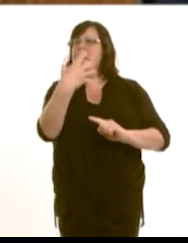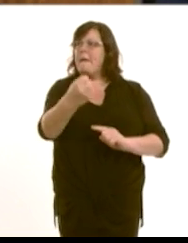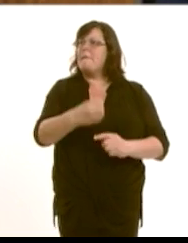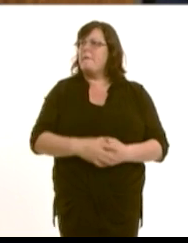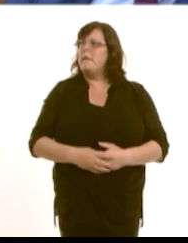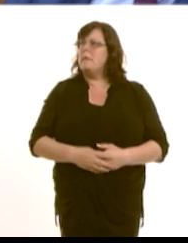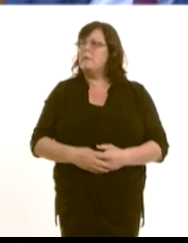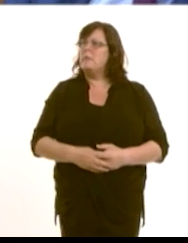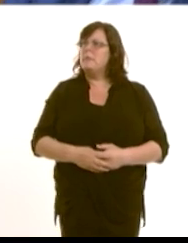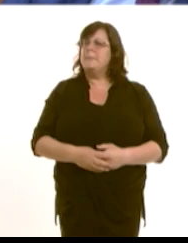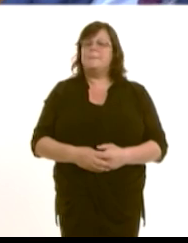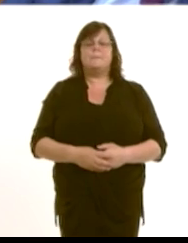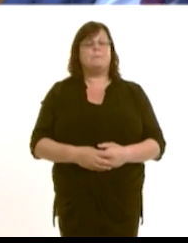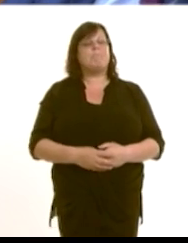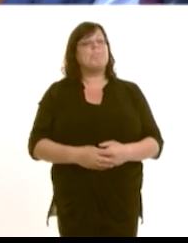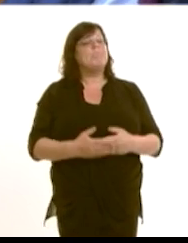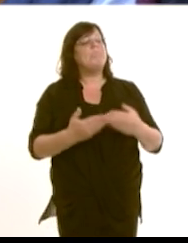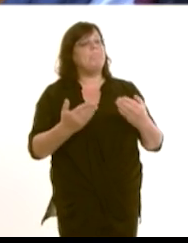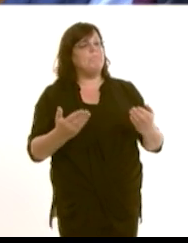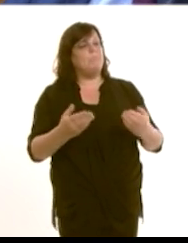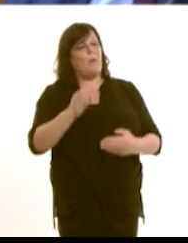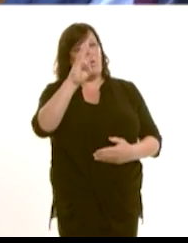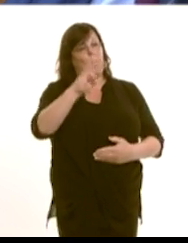Carwyn Jones: Well, I can say that the Welsh Health Specialised Services Committee are